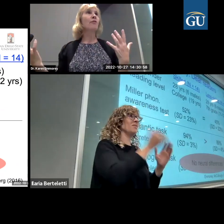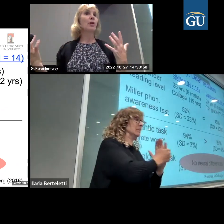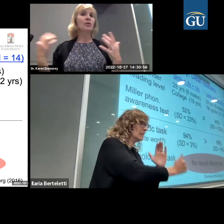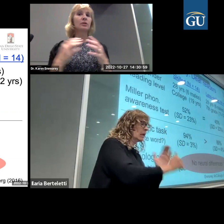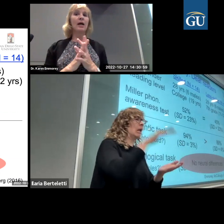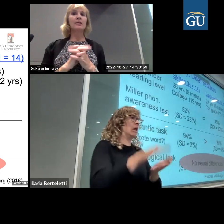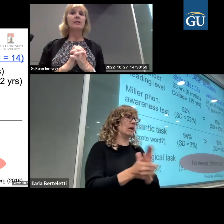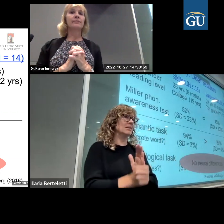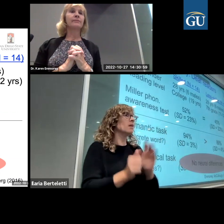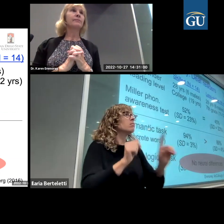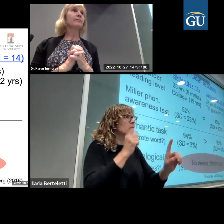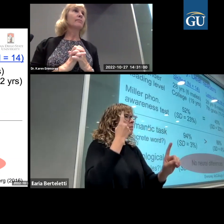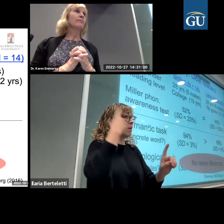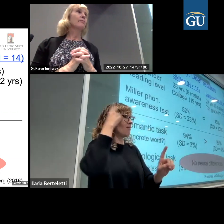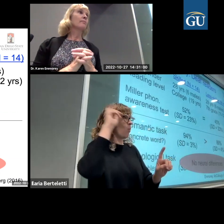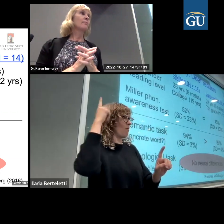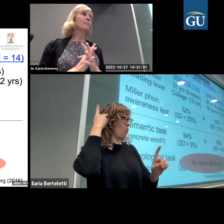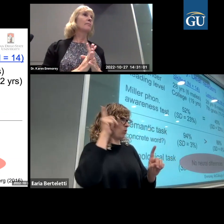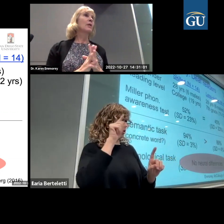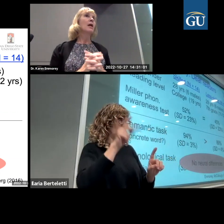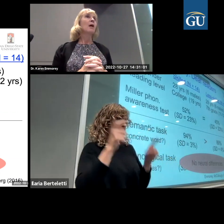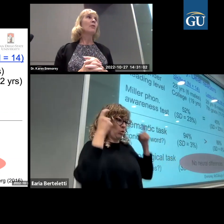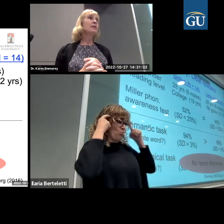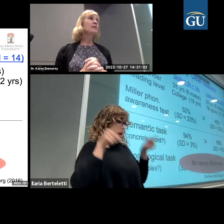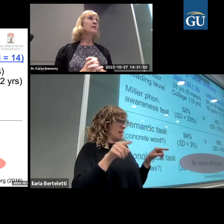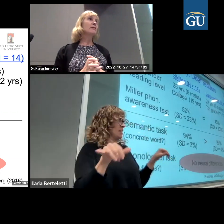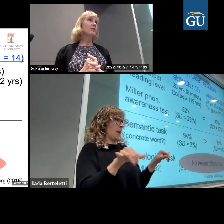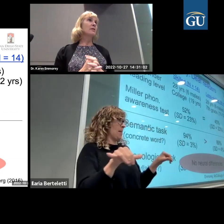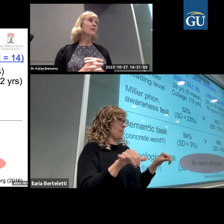in particular, the less skilled readers showed weaker